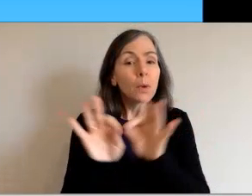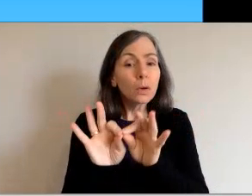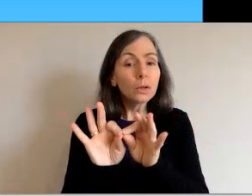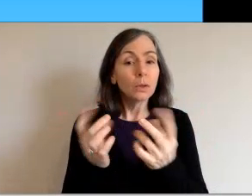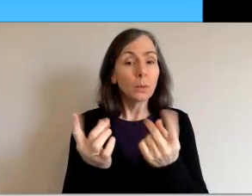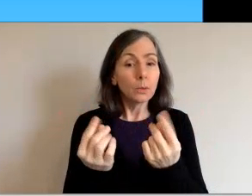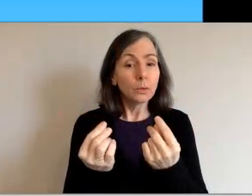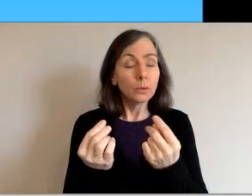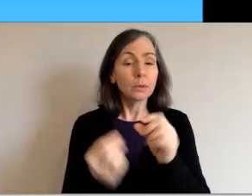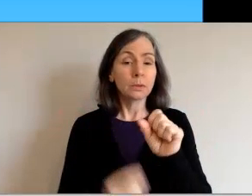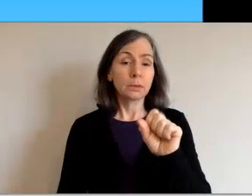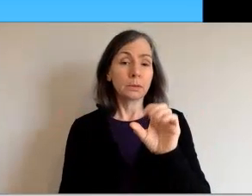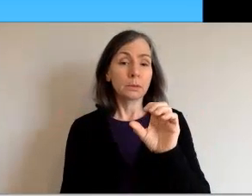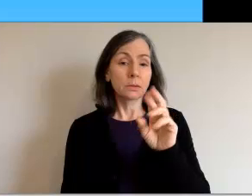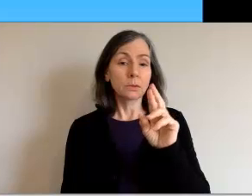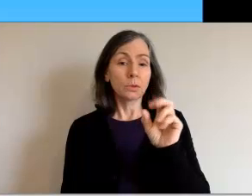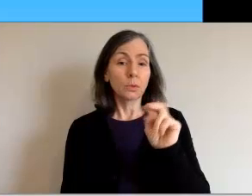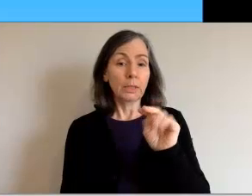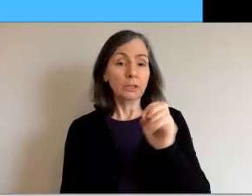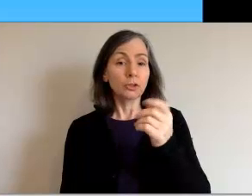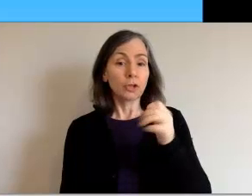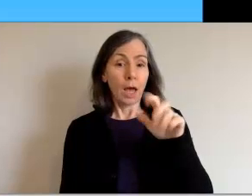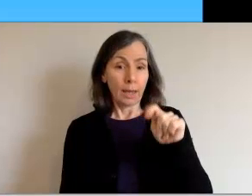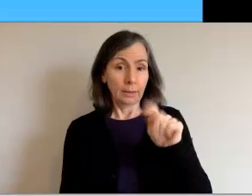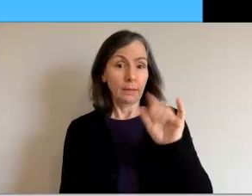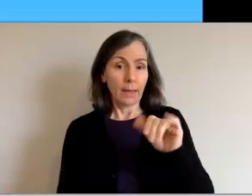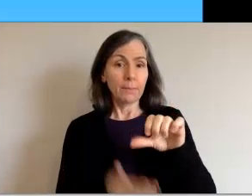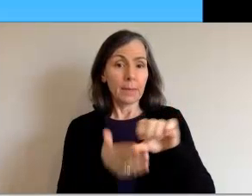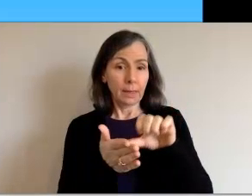You can do that by going to your home button and